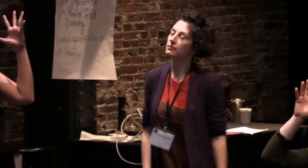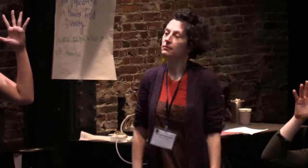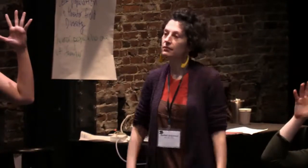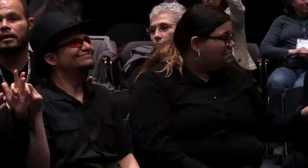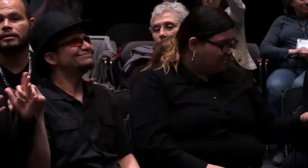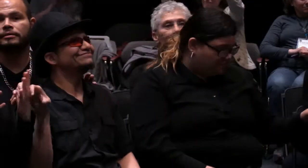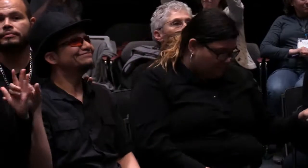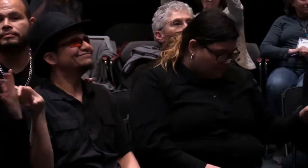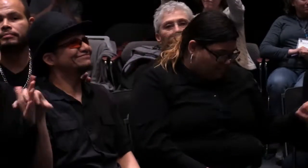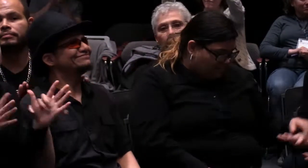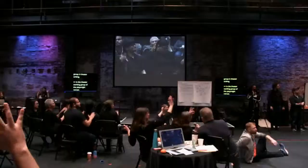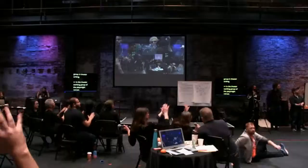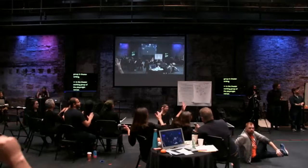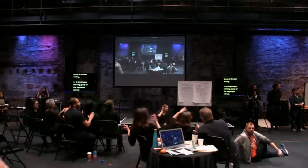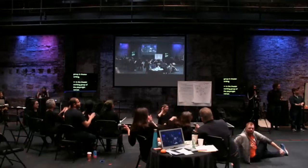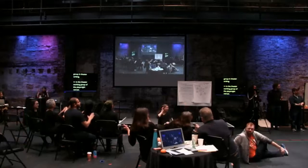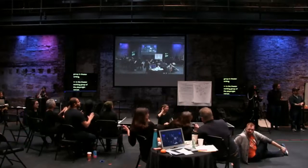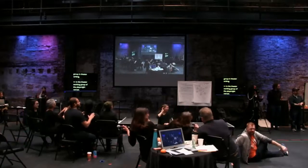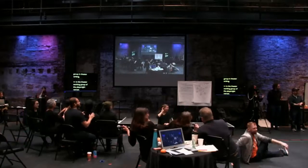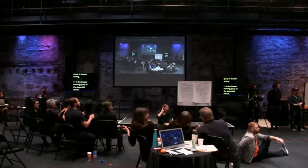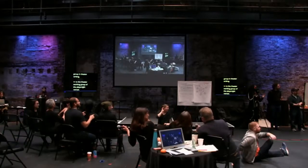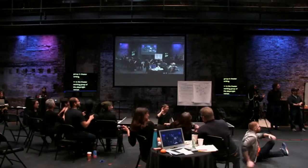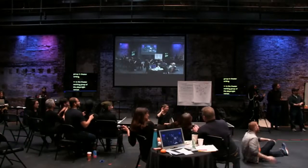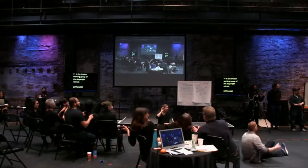The interpreter missed what it was.